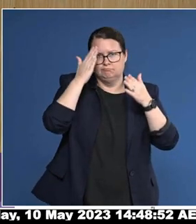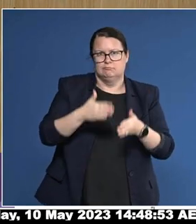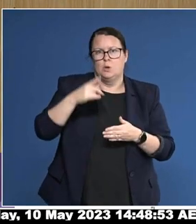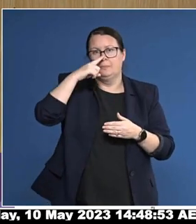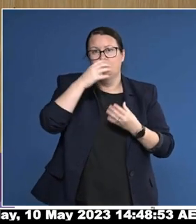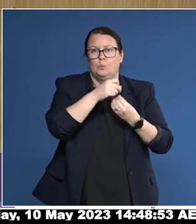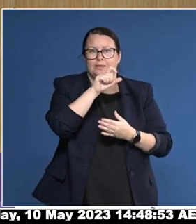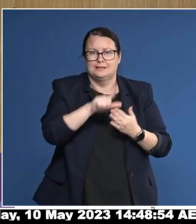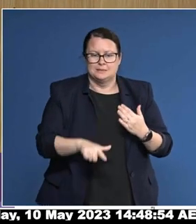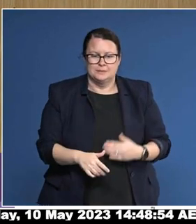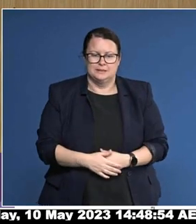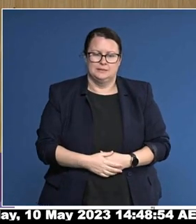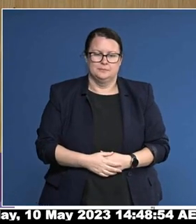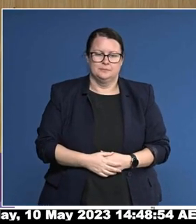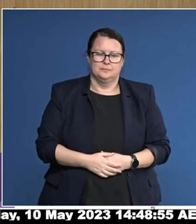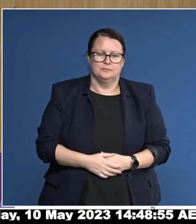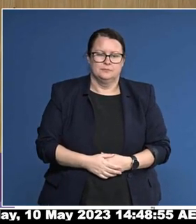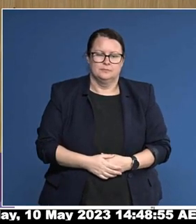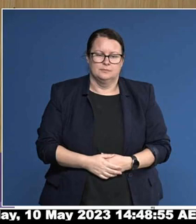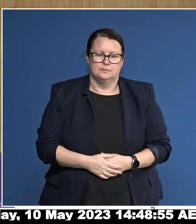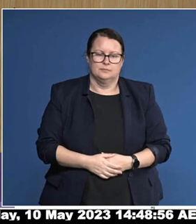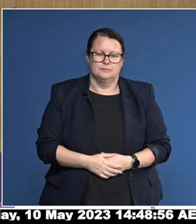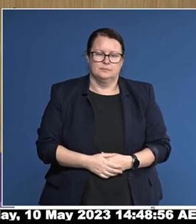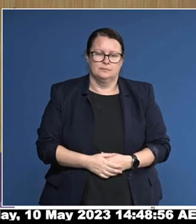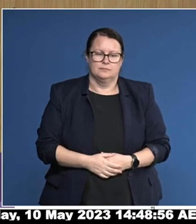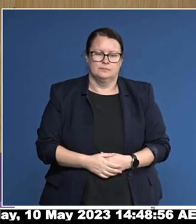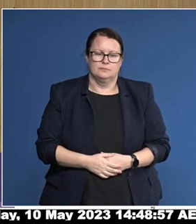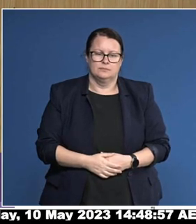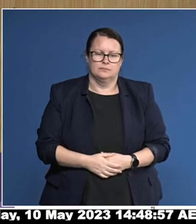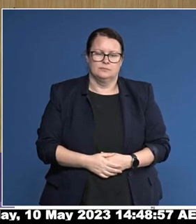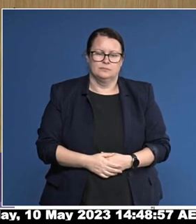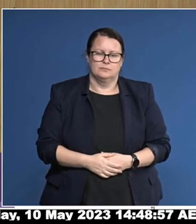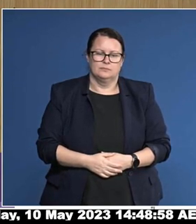particularly looking at young people, children with intellectual disability,